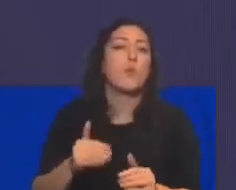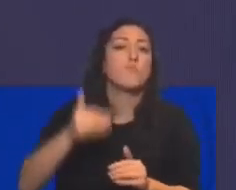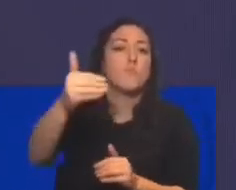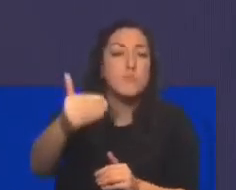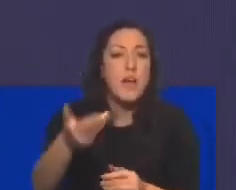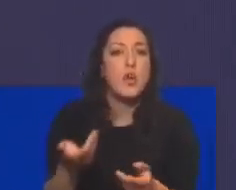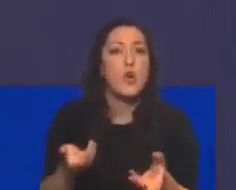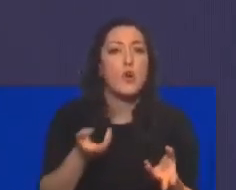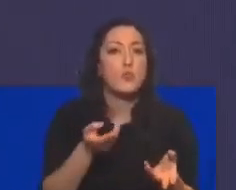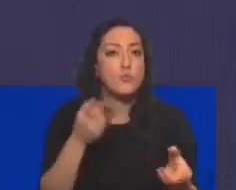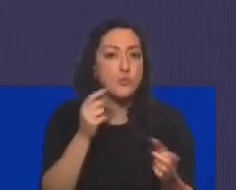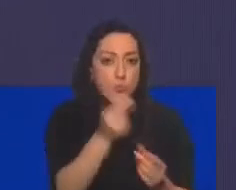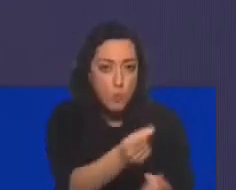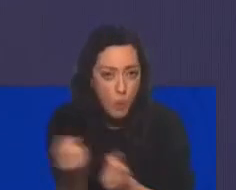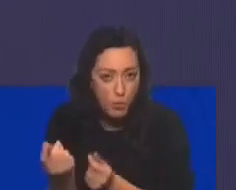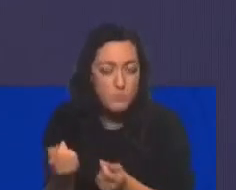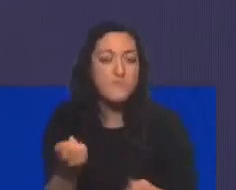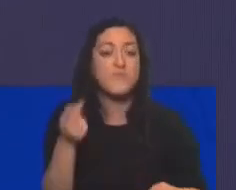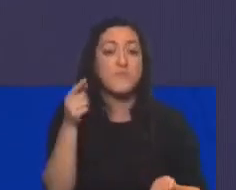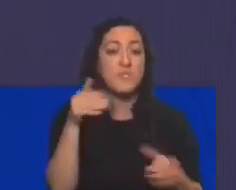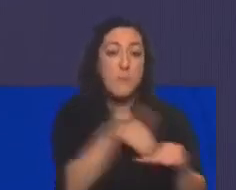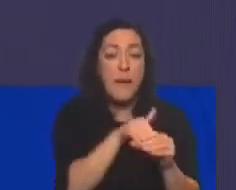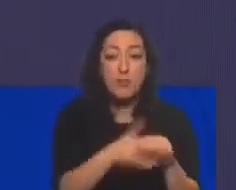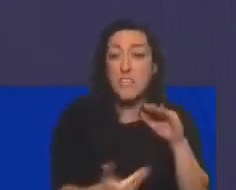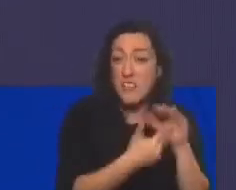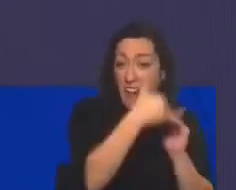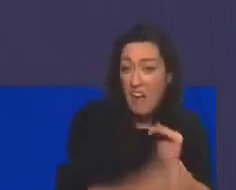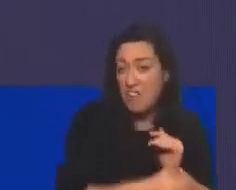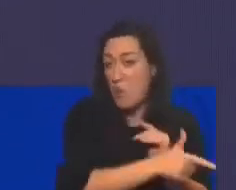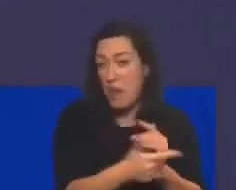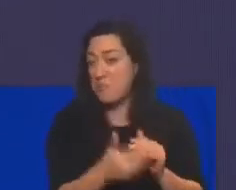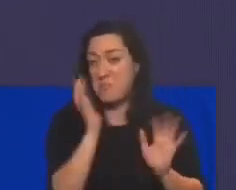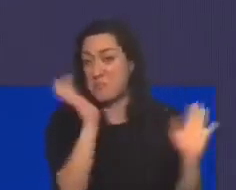is independent of the existence of the central bank. The interest rate has to do with the